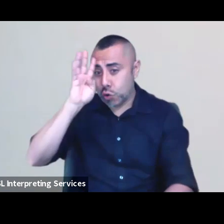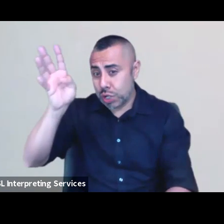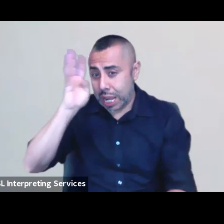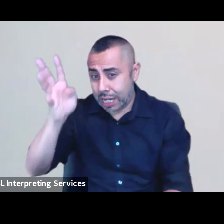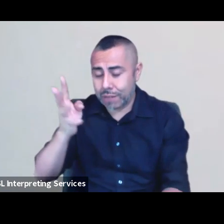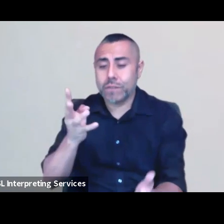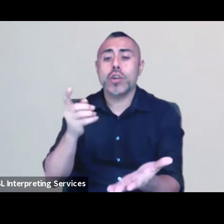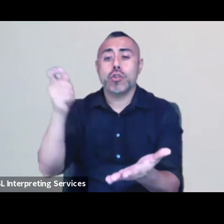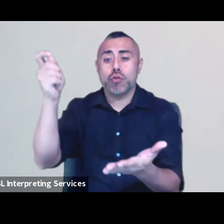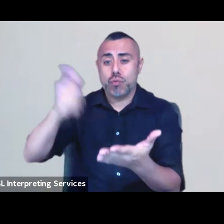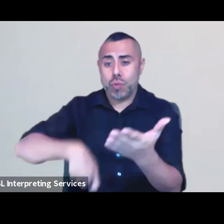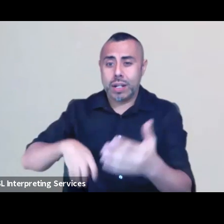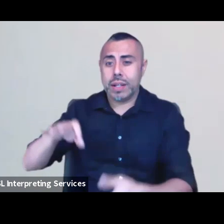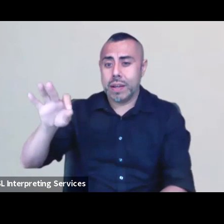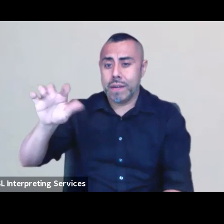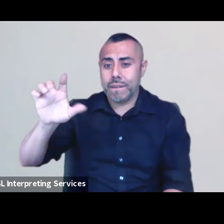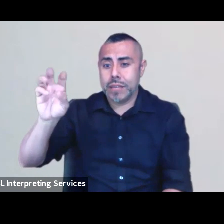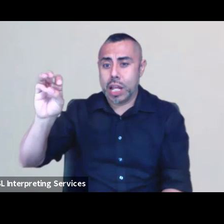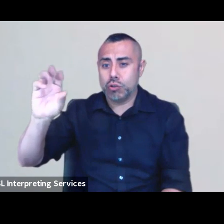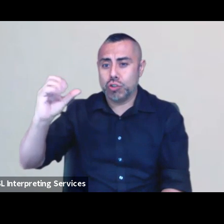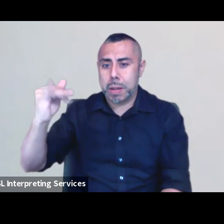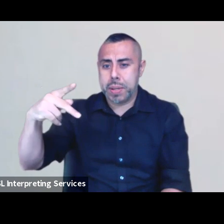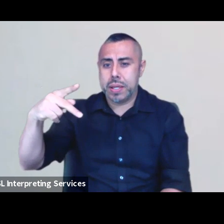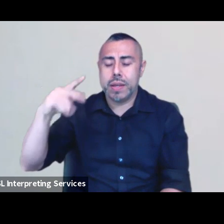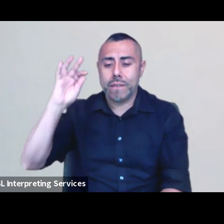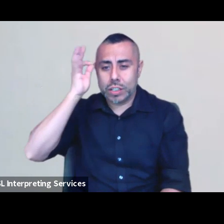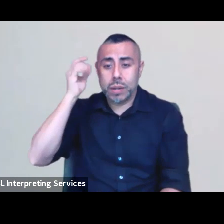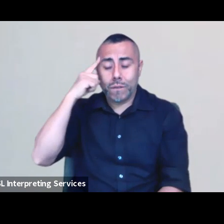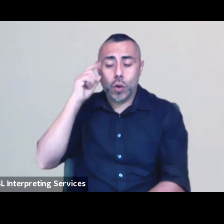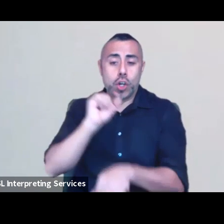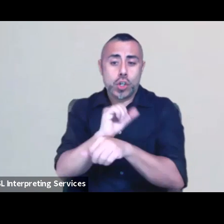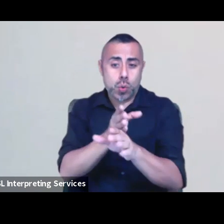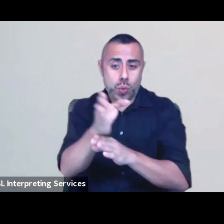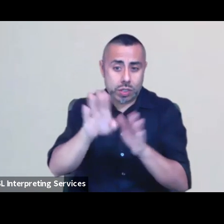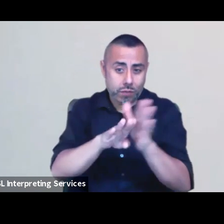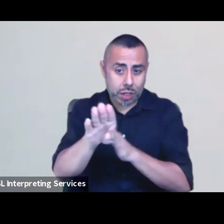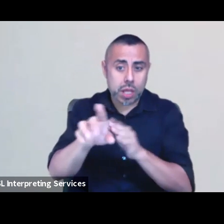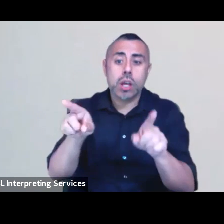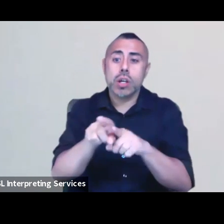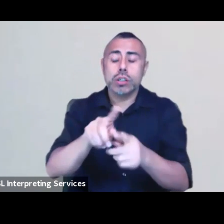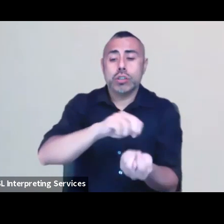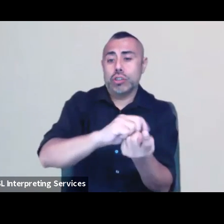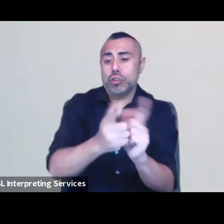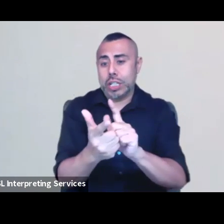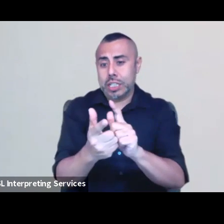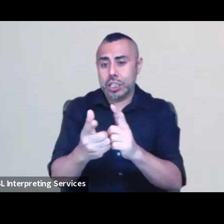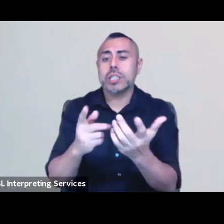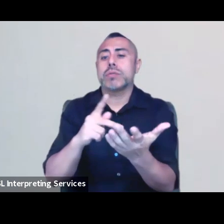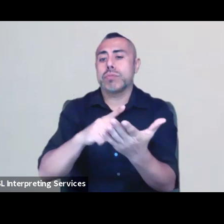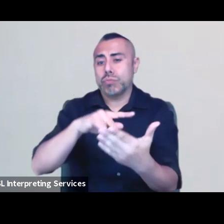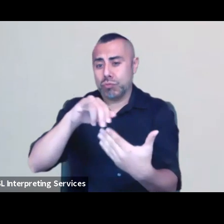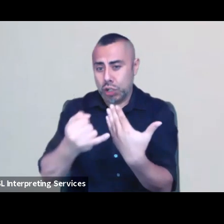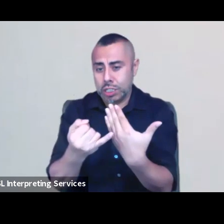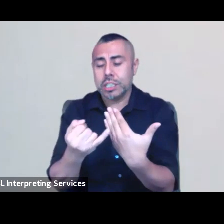for career development and translation project grants for writers seeking to translate literary works